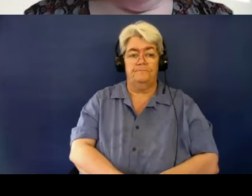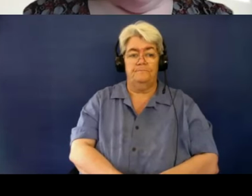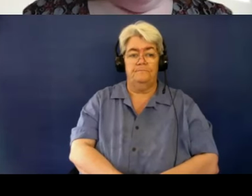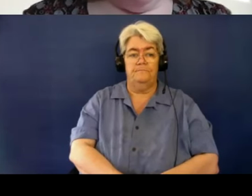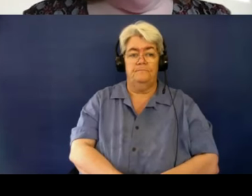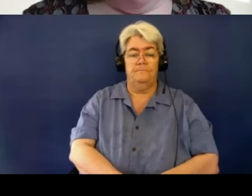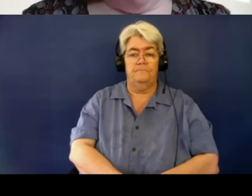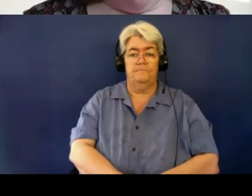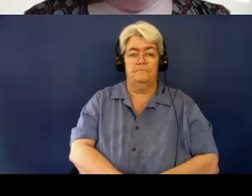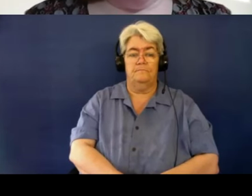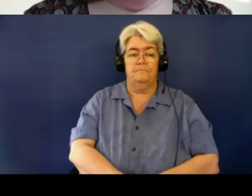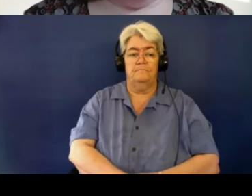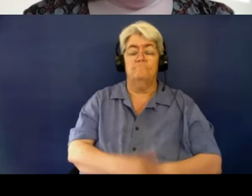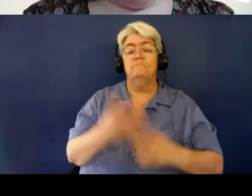A few other access considerations.